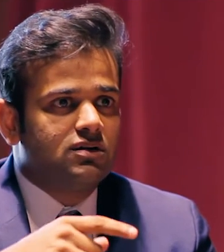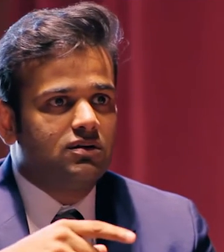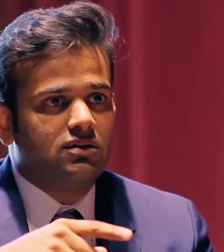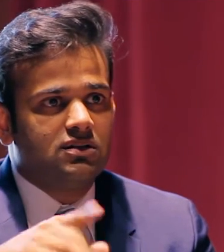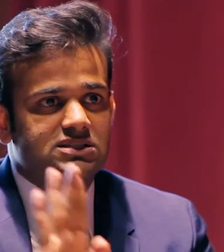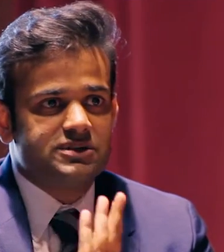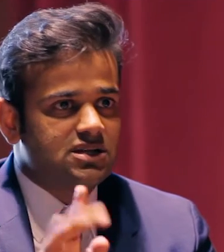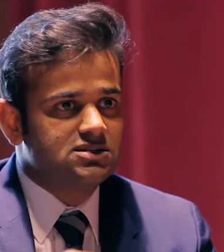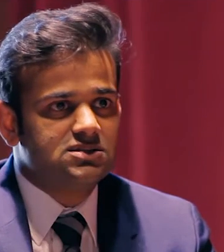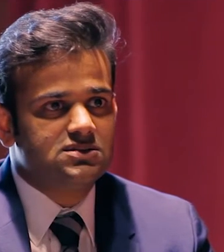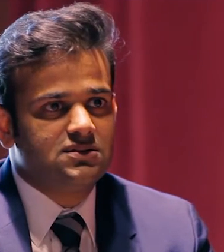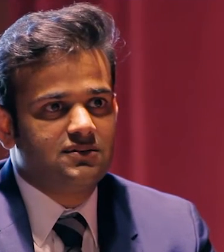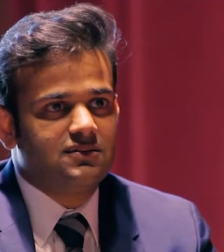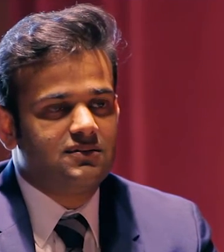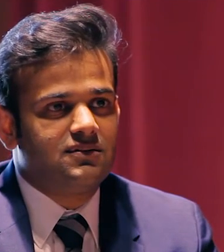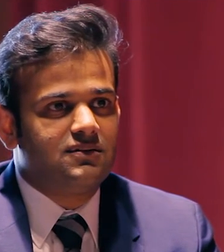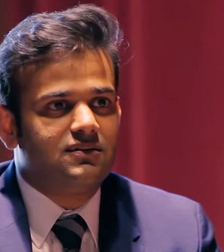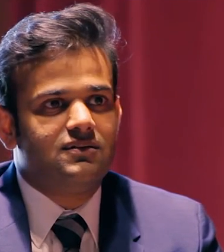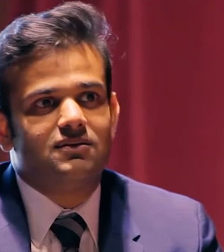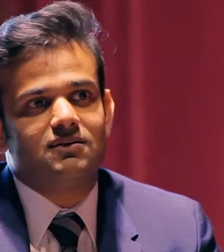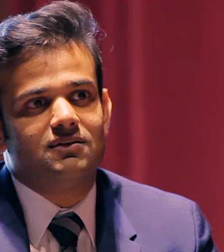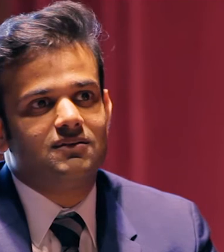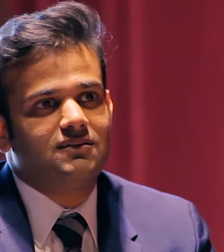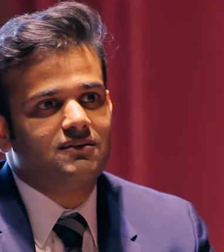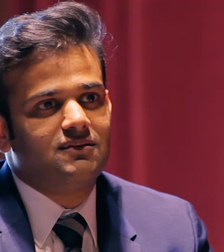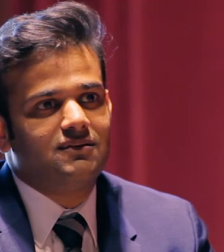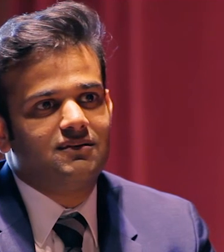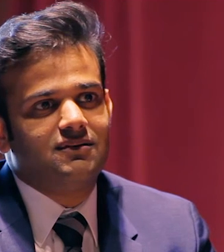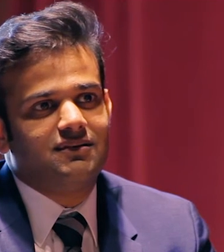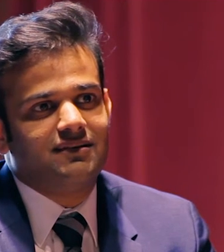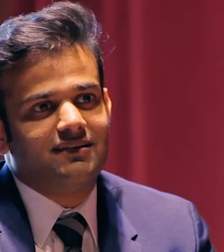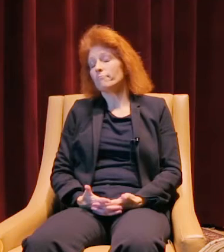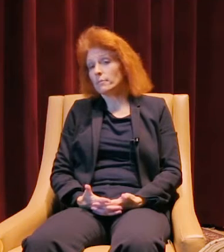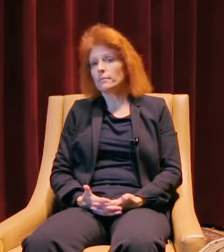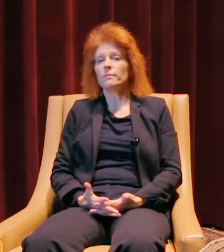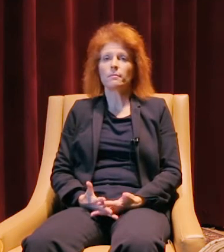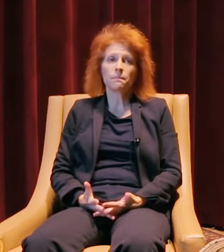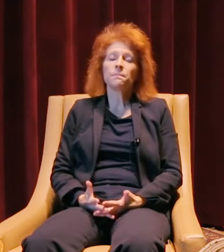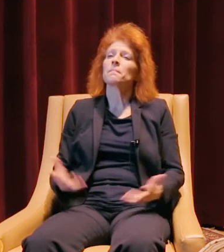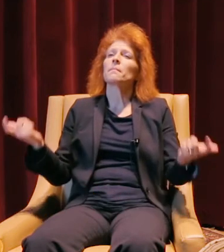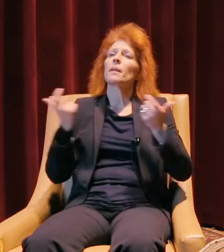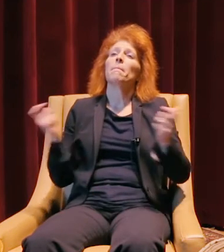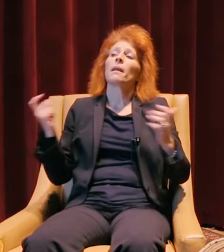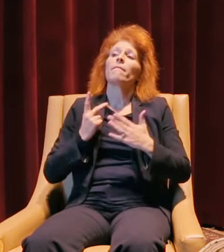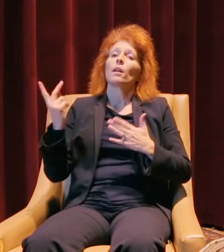What failures did you have during this process of starting your business? Biggest one was being disappointed